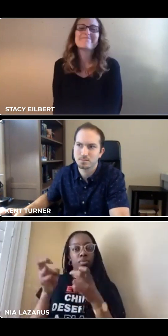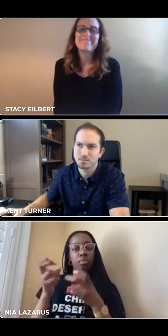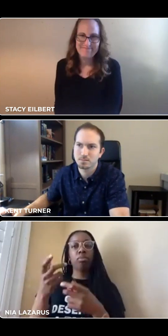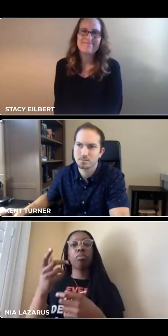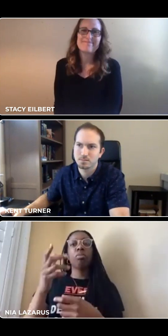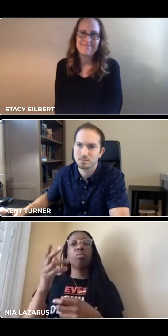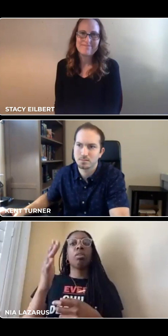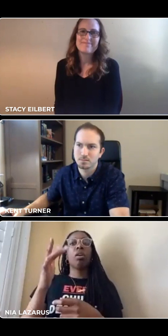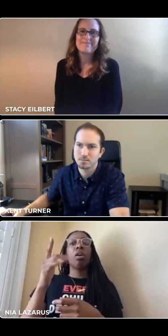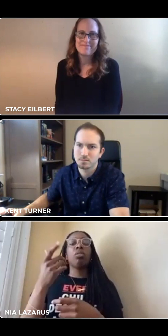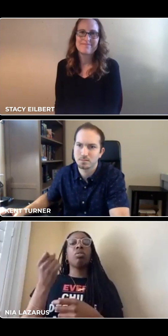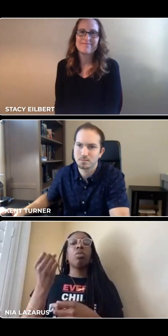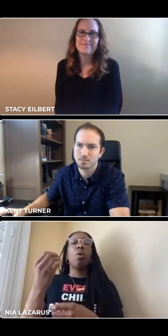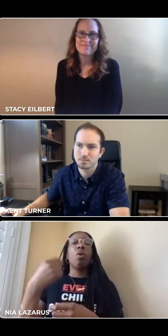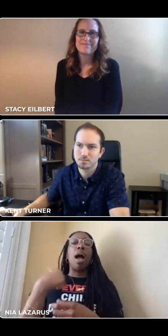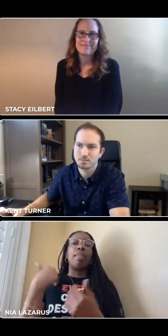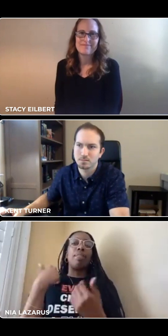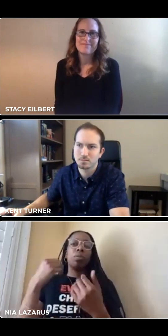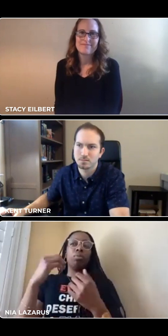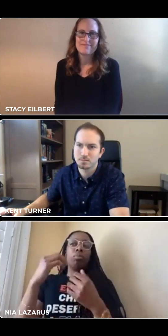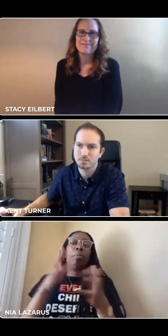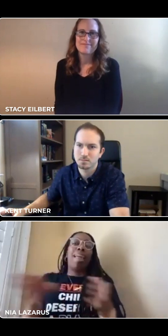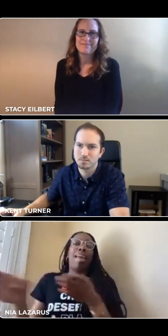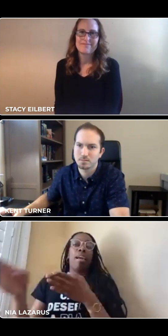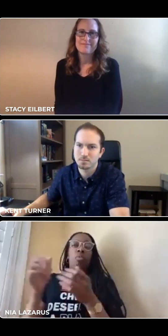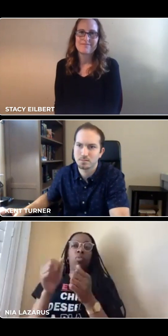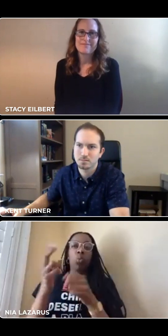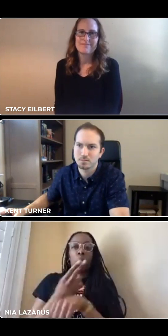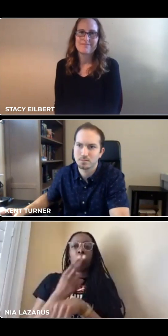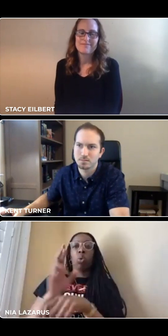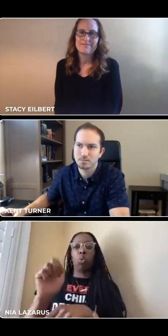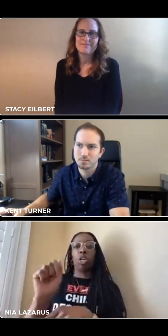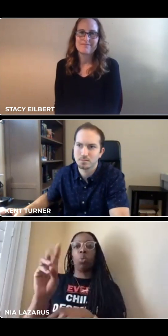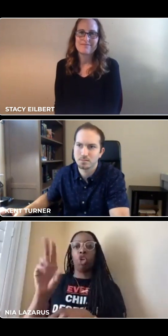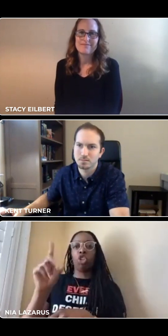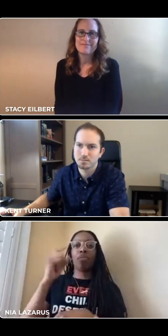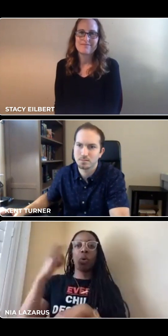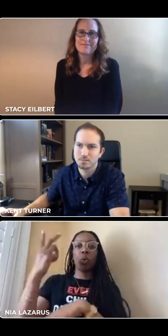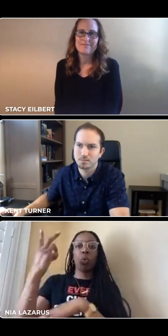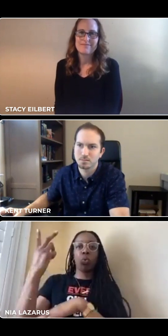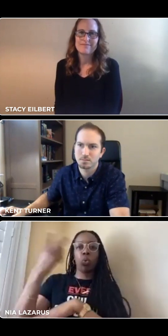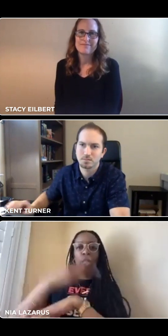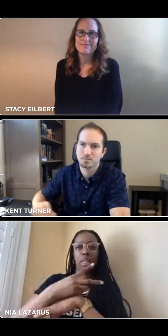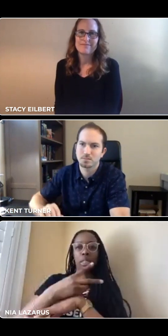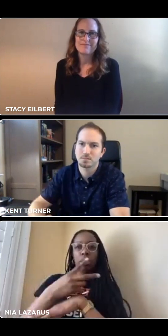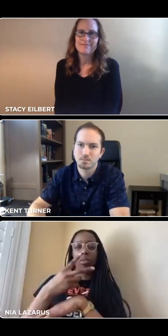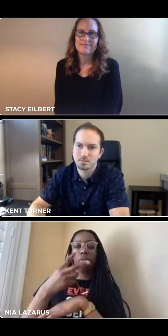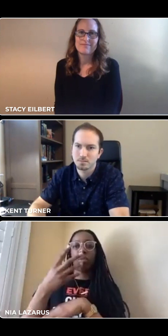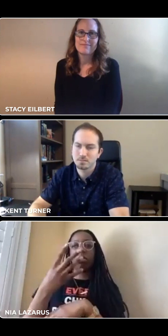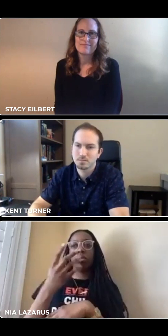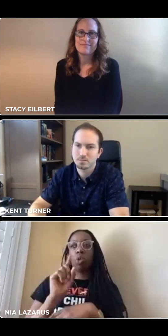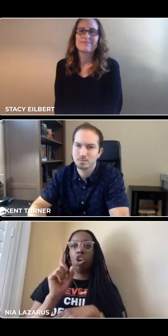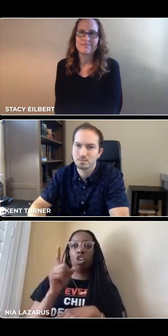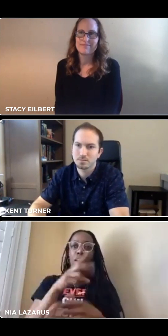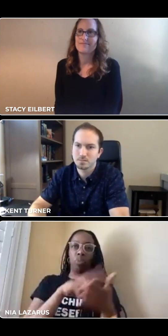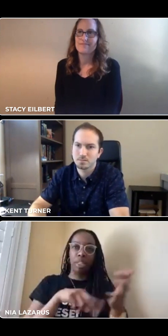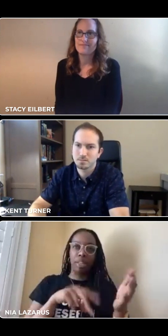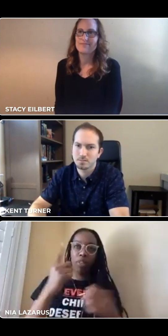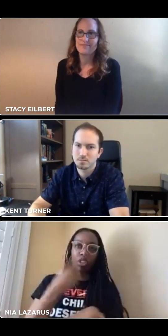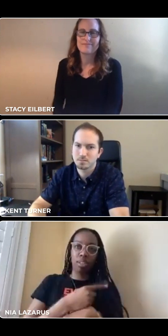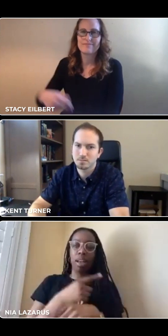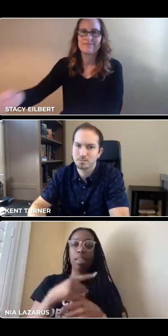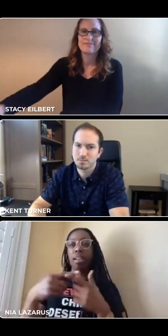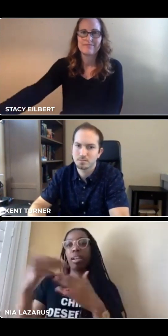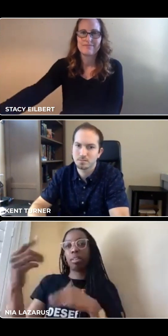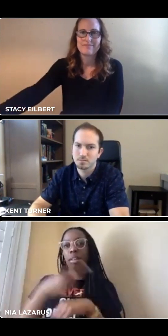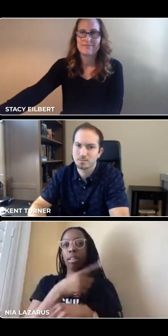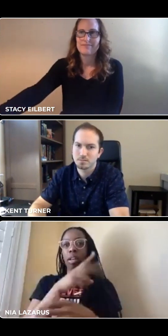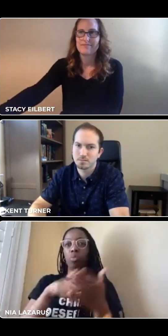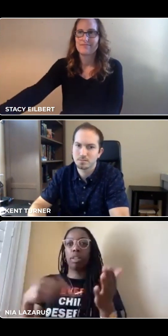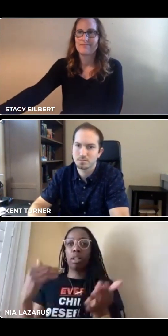use for an IEP as well. And I plan to use ReadWorks for 2 days, where they read the